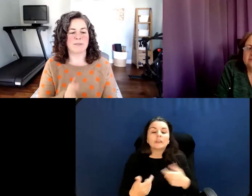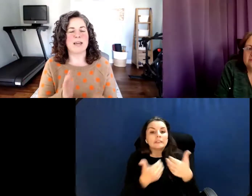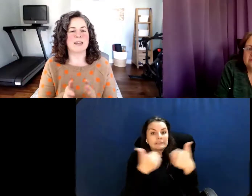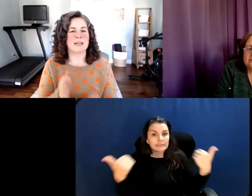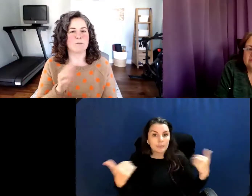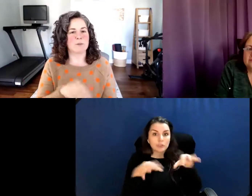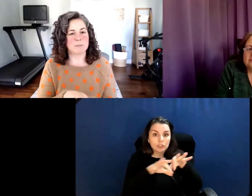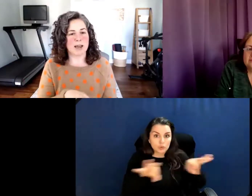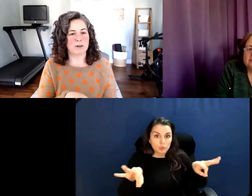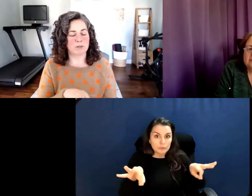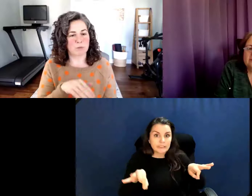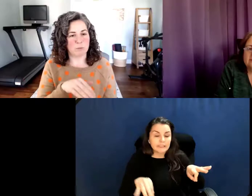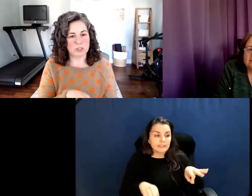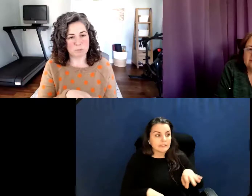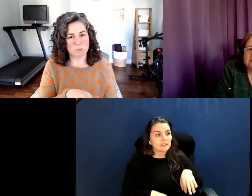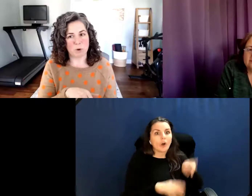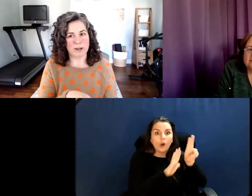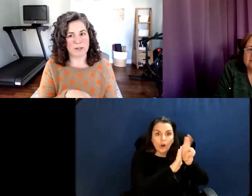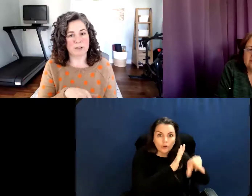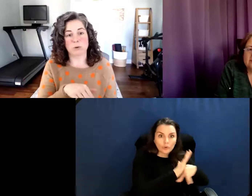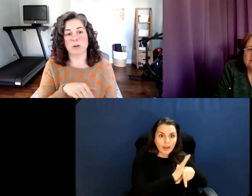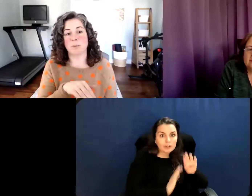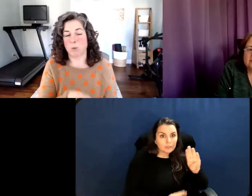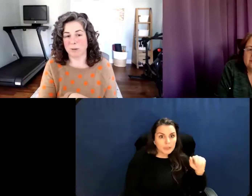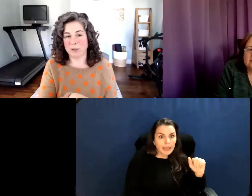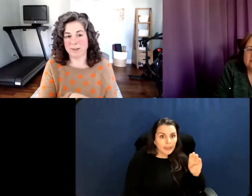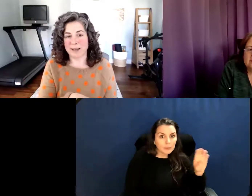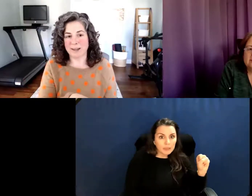then it really matters which one your appointment is at,